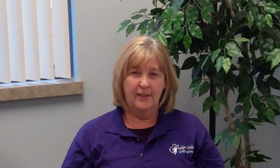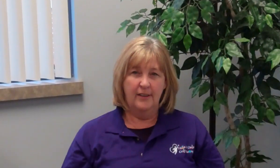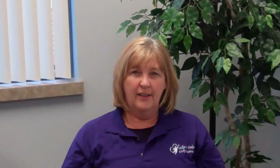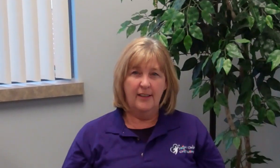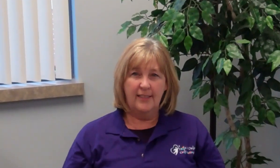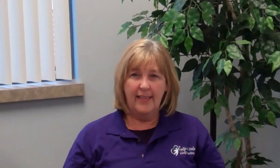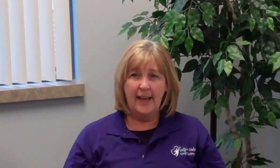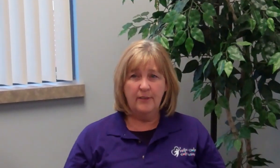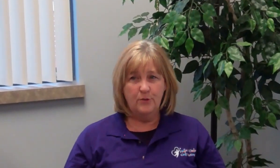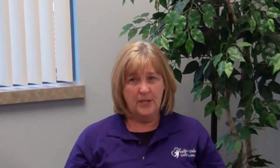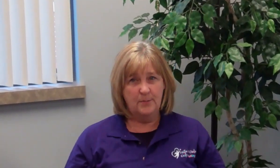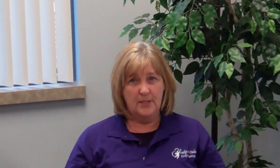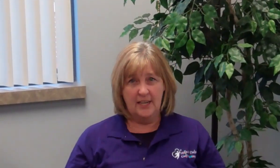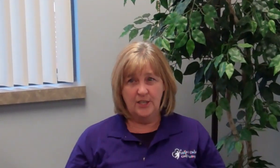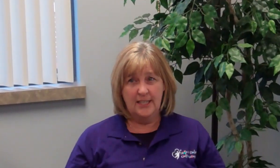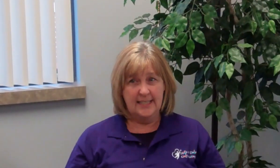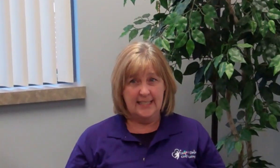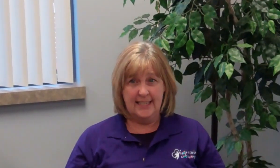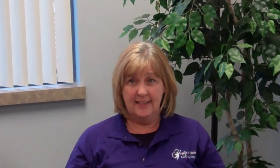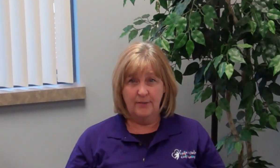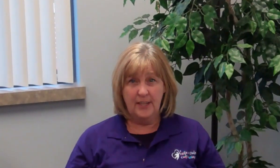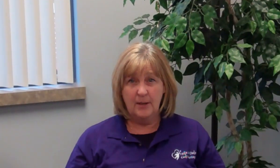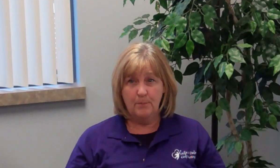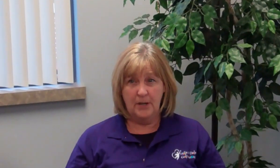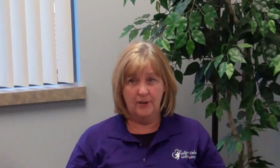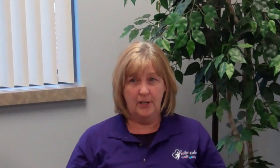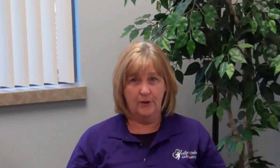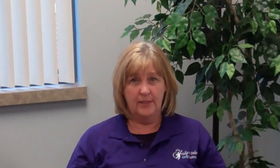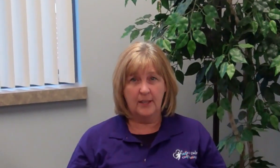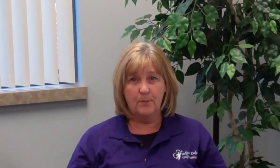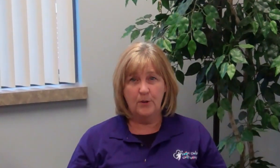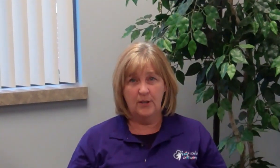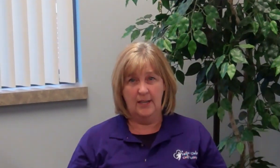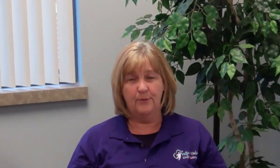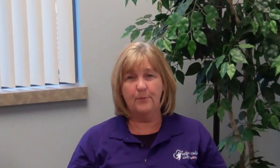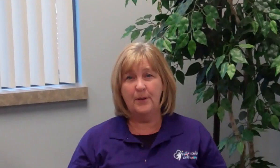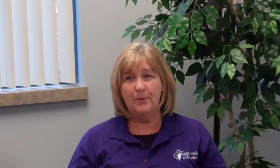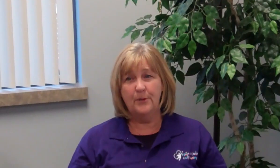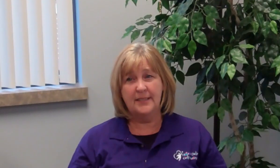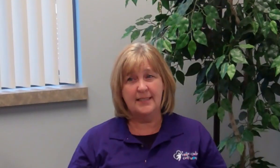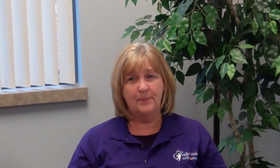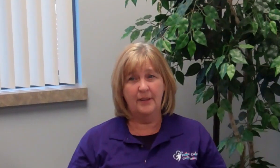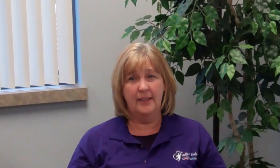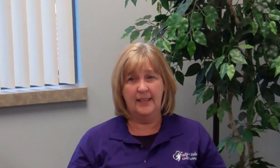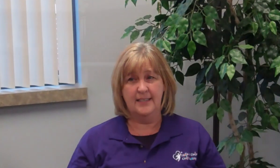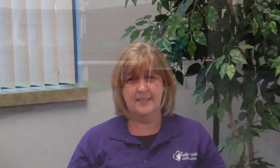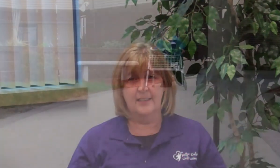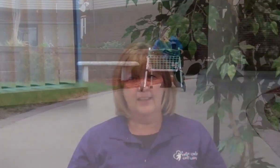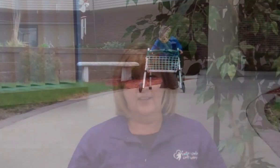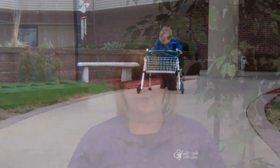The lack of transportation is a significant barrier in the communities of people with disabilities.